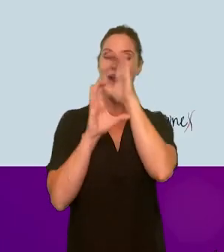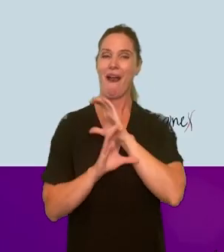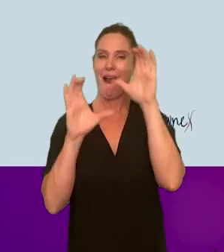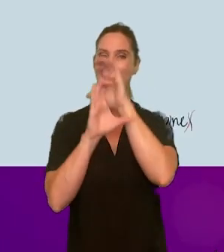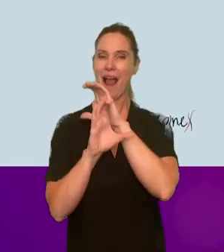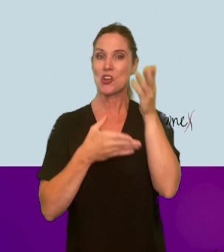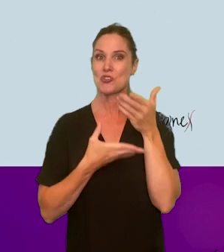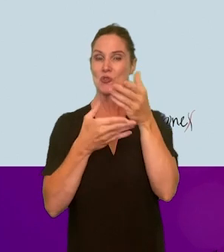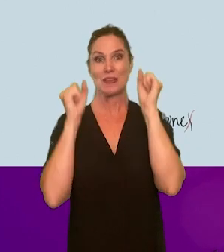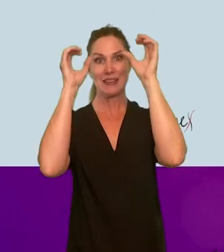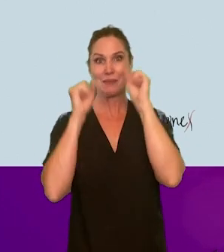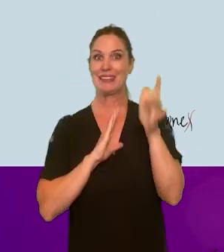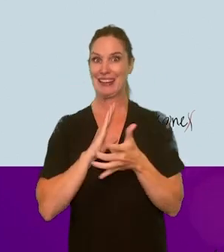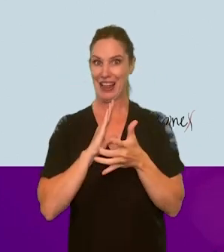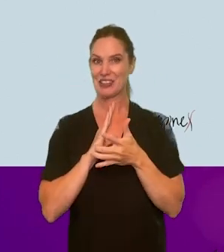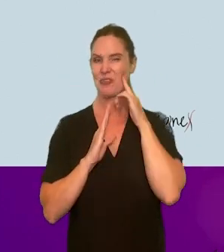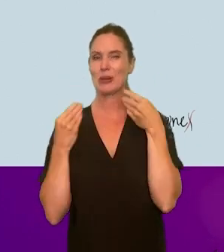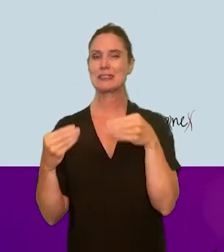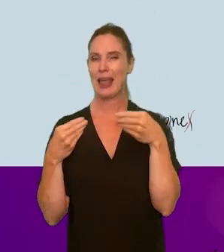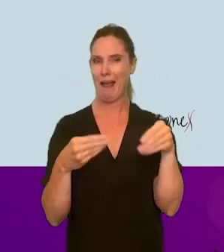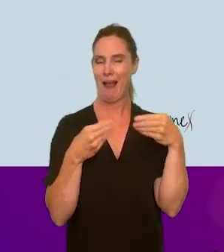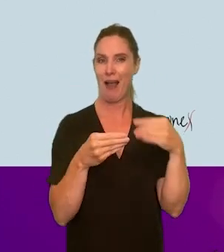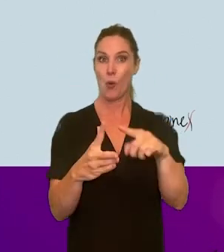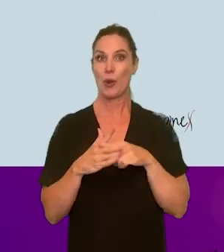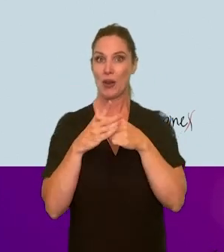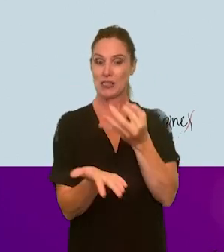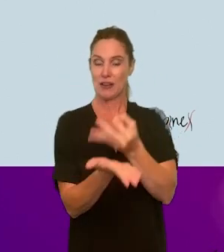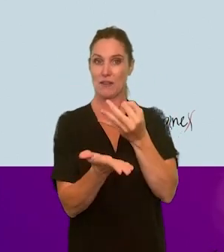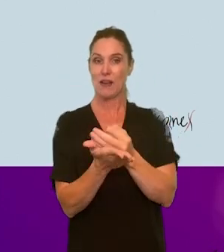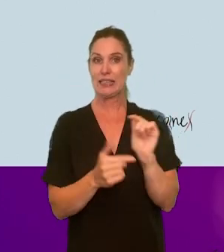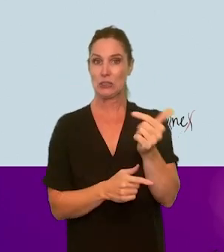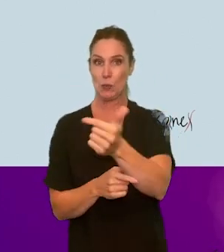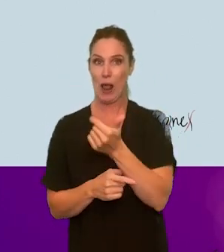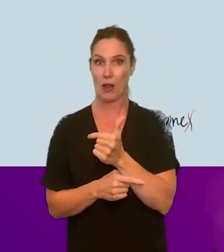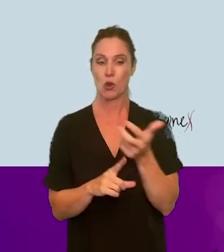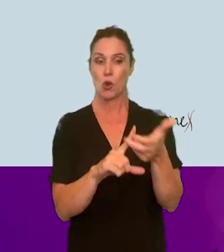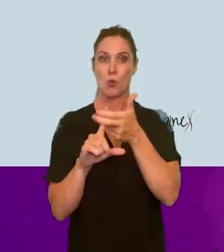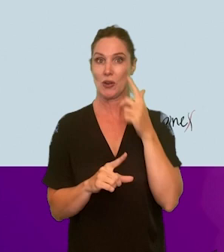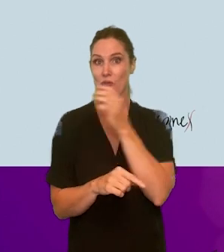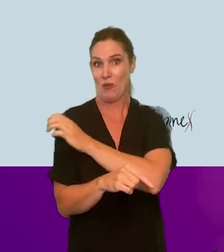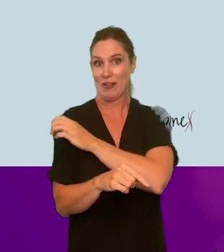We're launching a financing round, recruiting for clinical trials, and interested in talking to people with lived experience